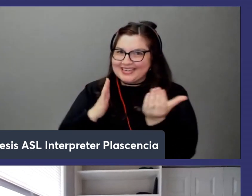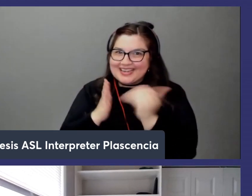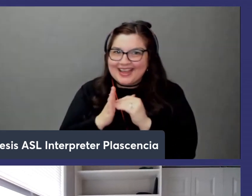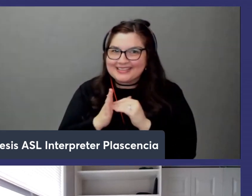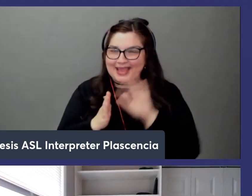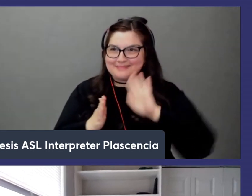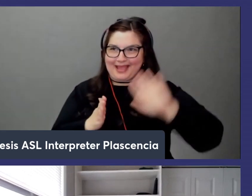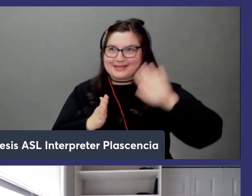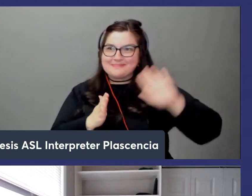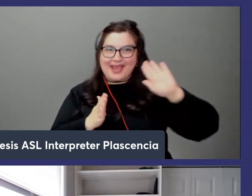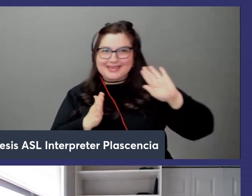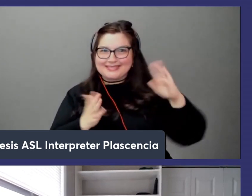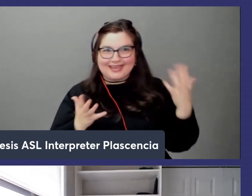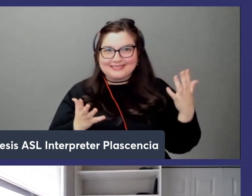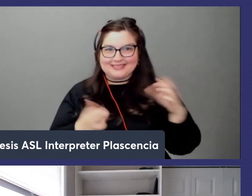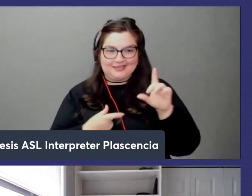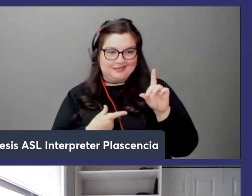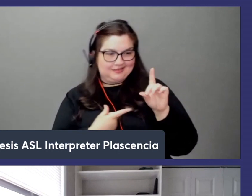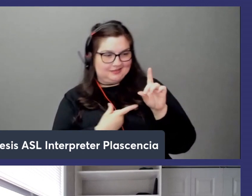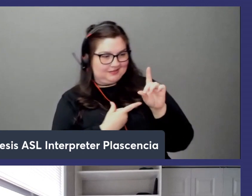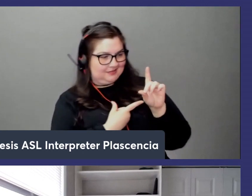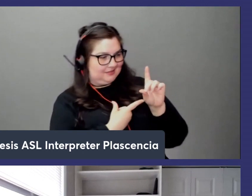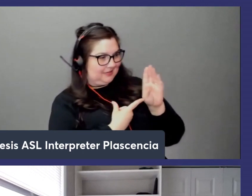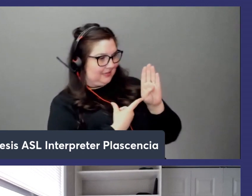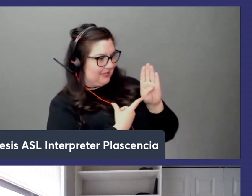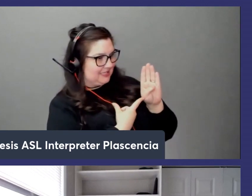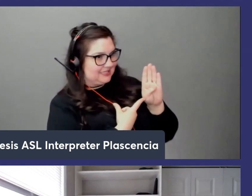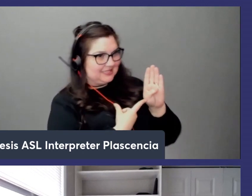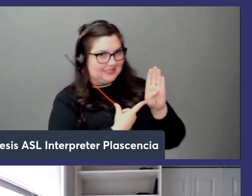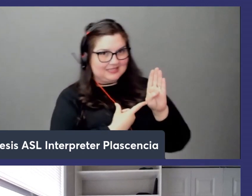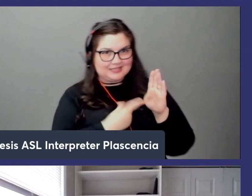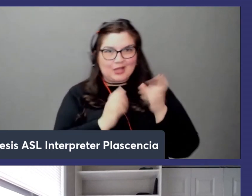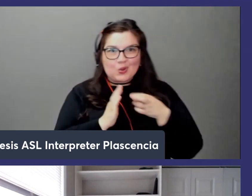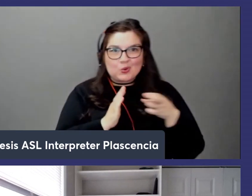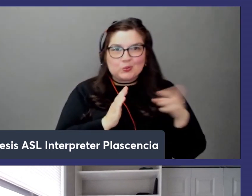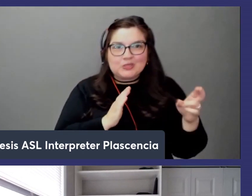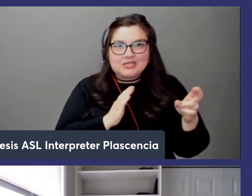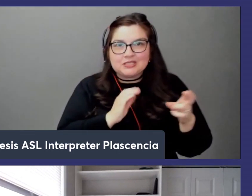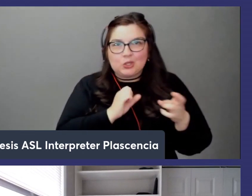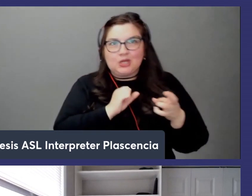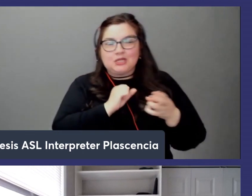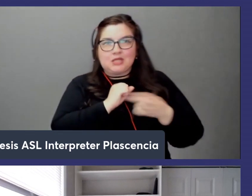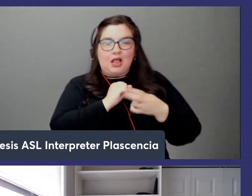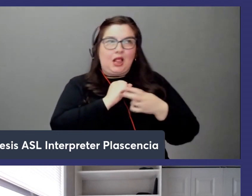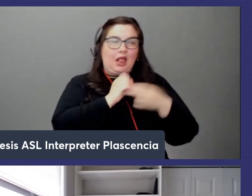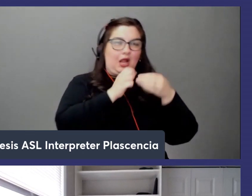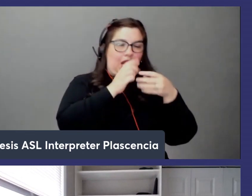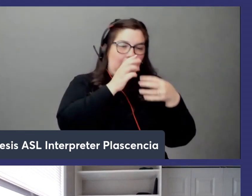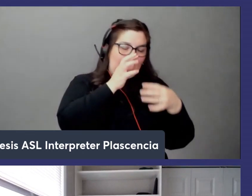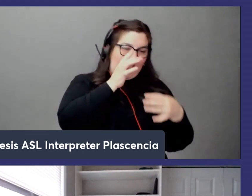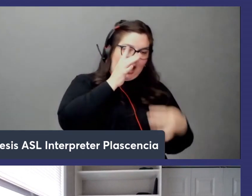it was like databases were just resource hogs and we were always looking for bigger and better machines.